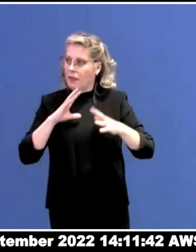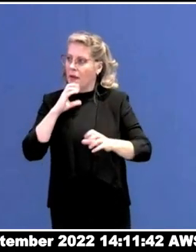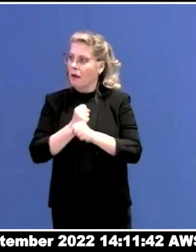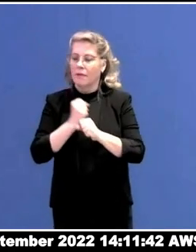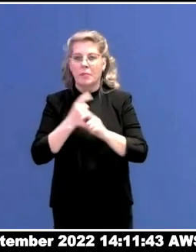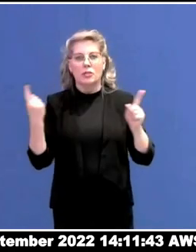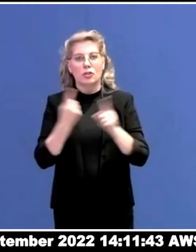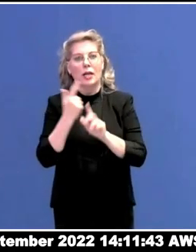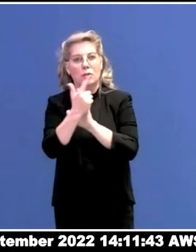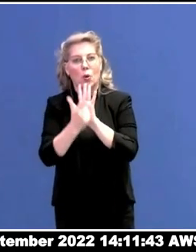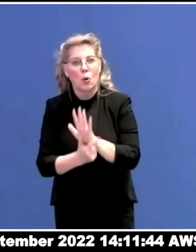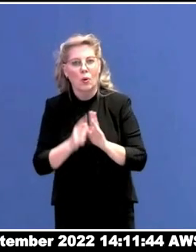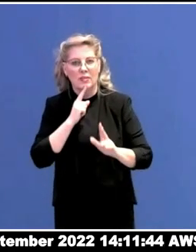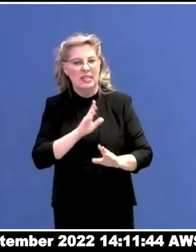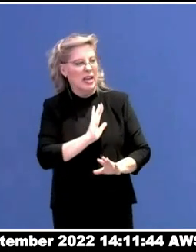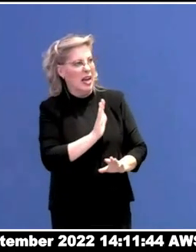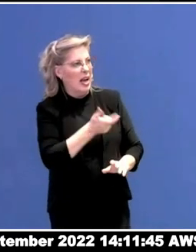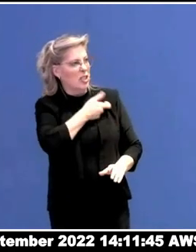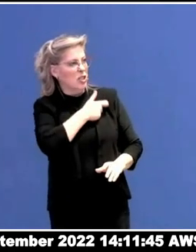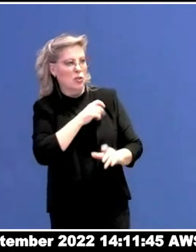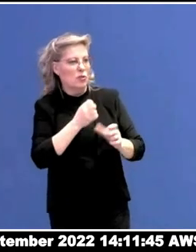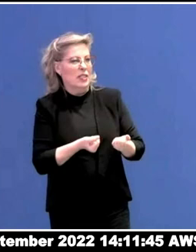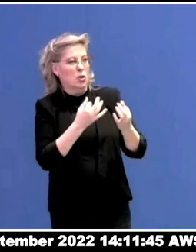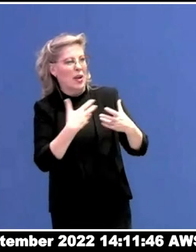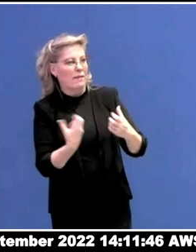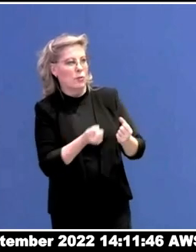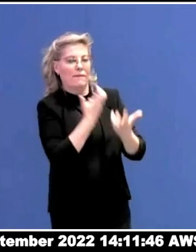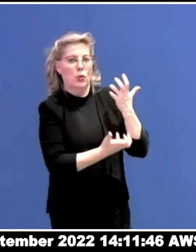And so, we need - the resources must go to people who are in prison.